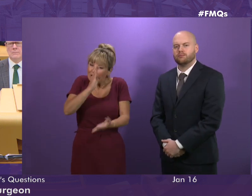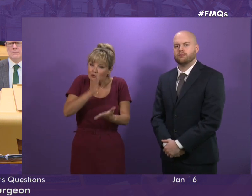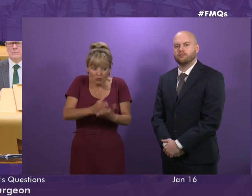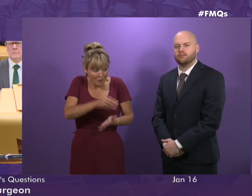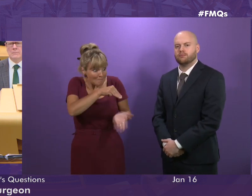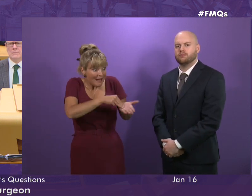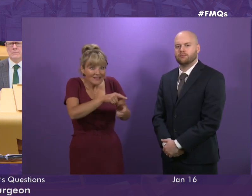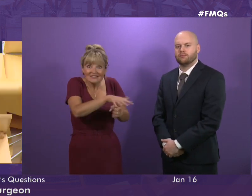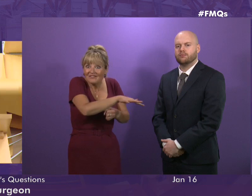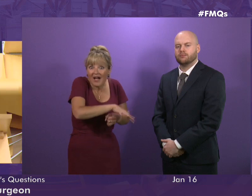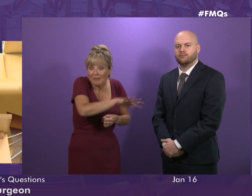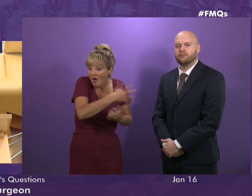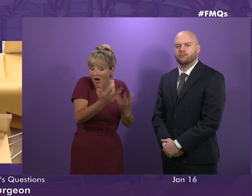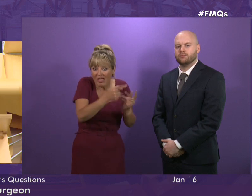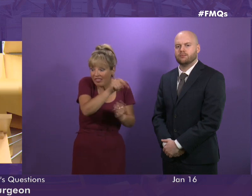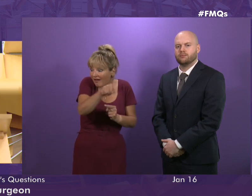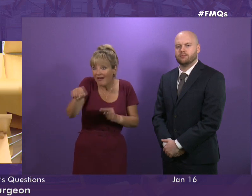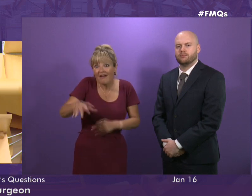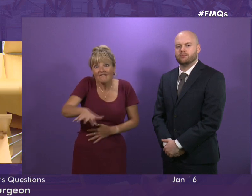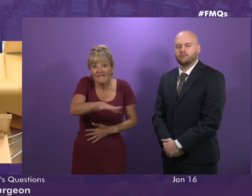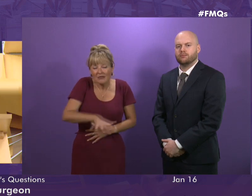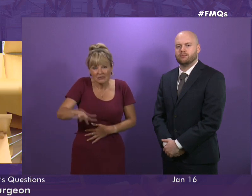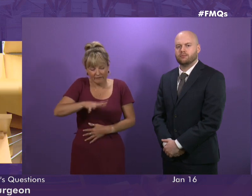or any other family get the answers that they consider they have a right to—and they do